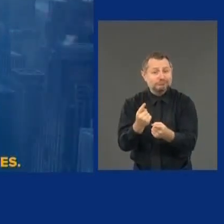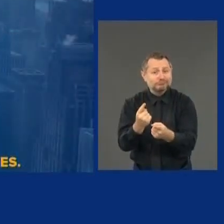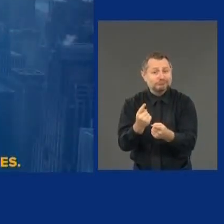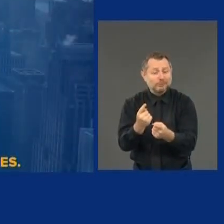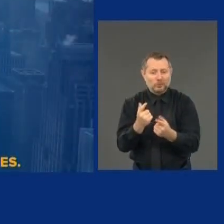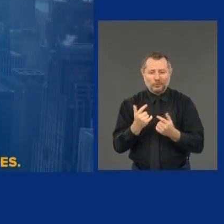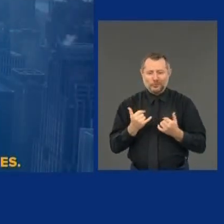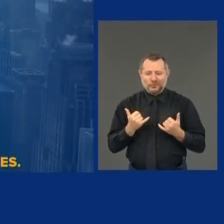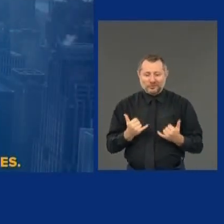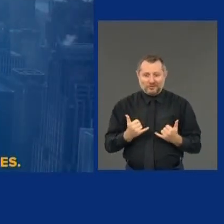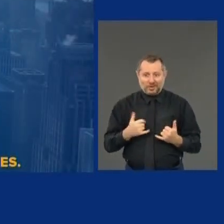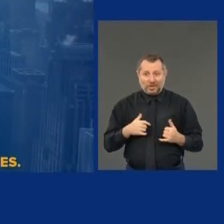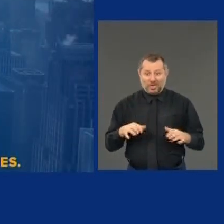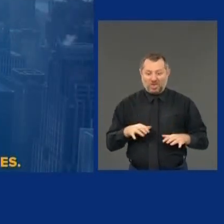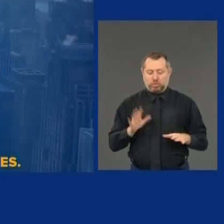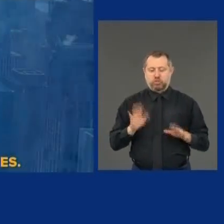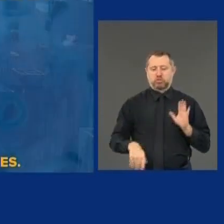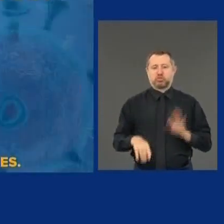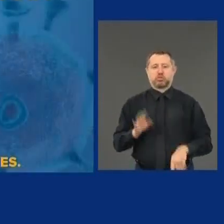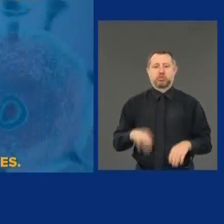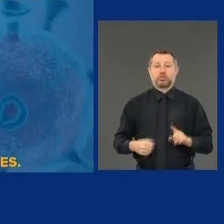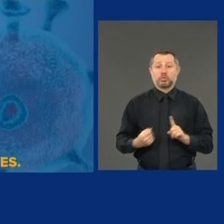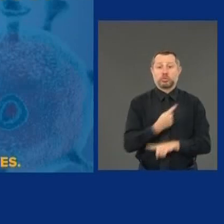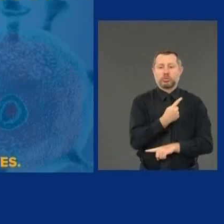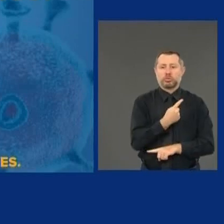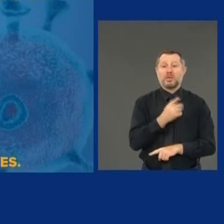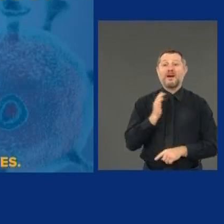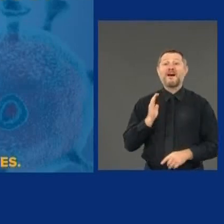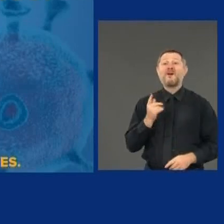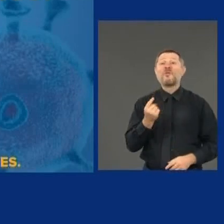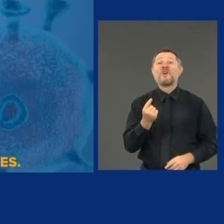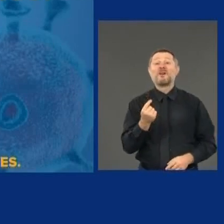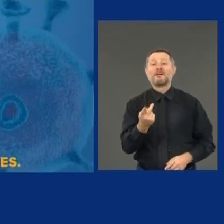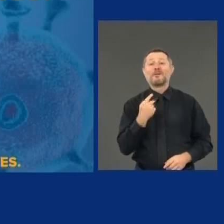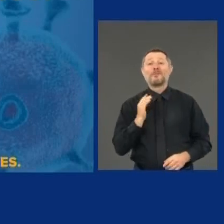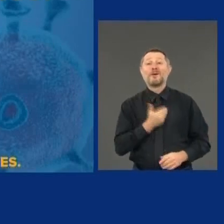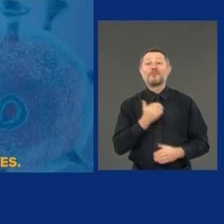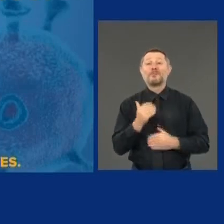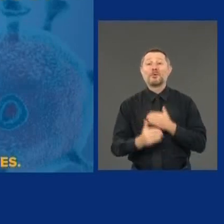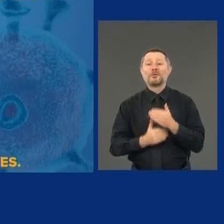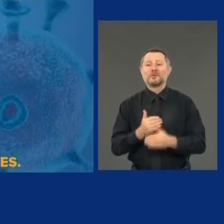BUT THAT'S UP UNTIL NOW. AND YOU CAN MAKE A MISTAKE TODAY THAT WIPES OUT EVERYTHING WE'VE